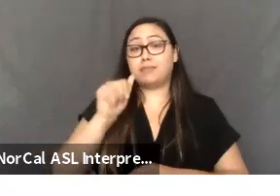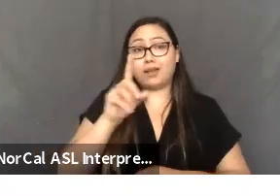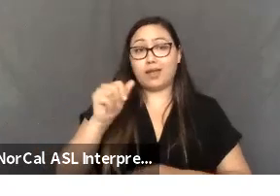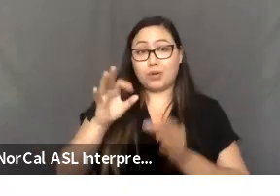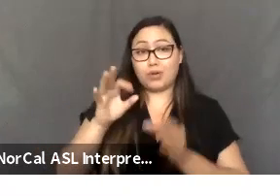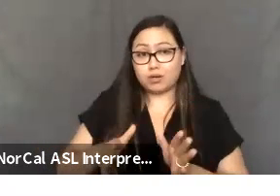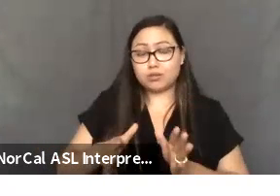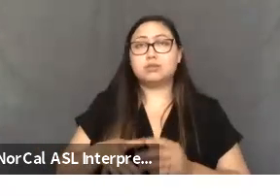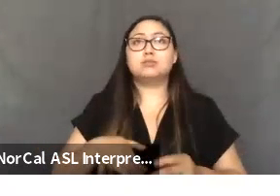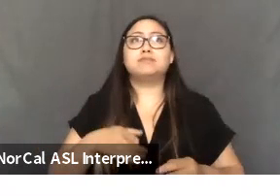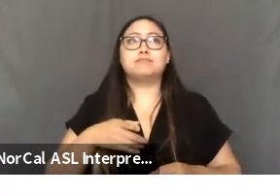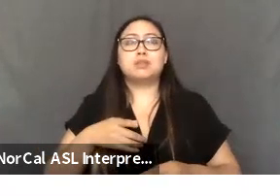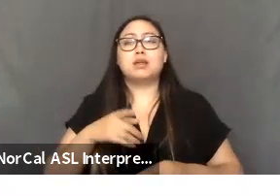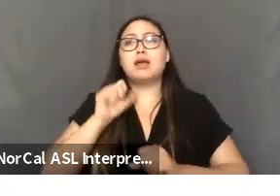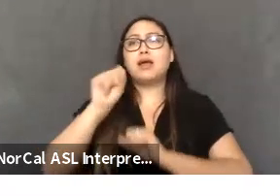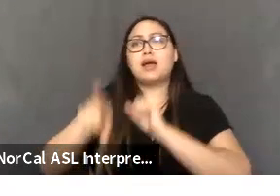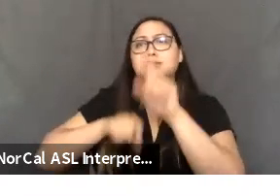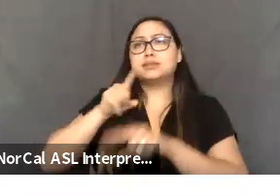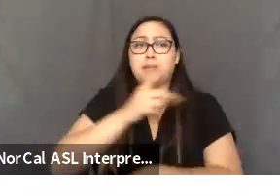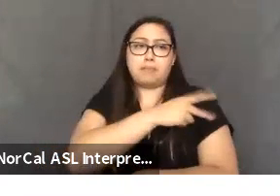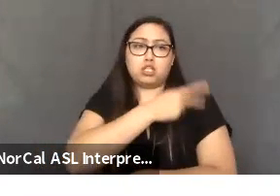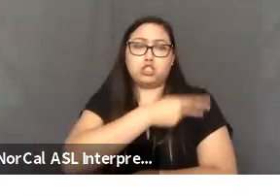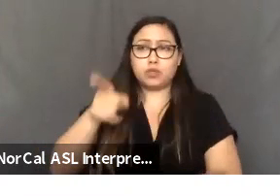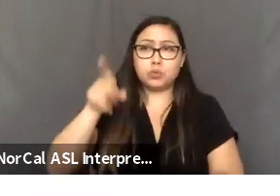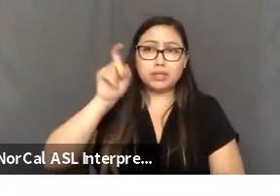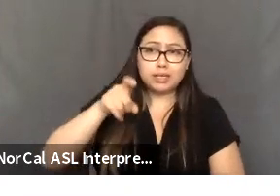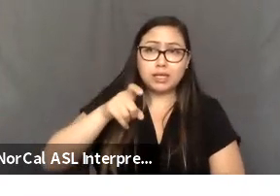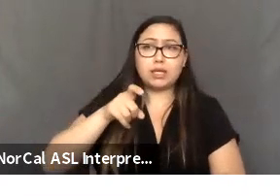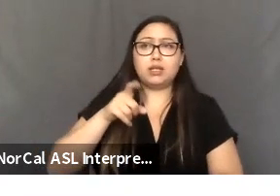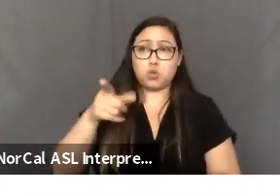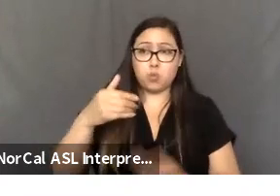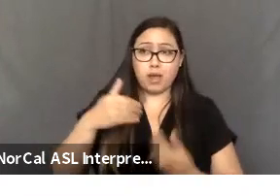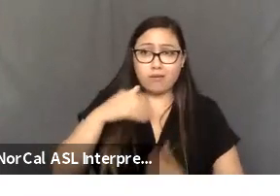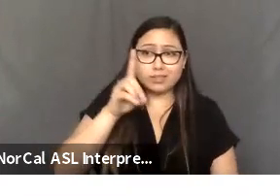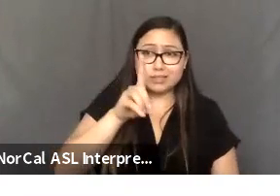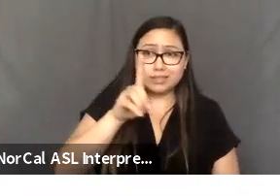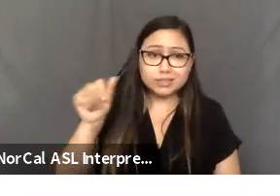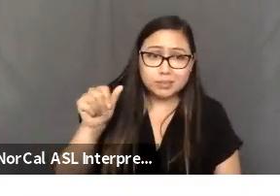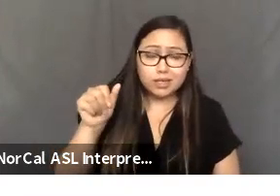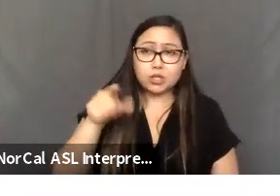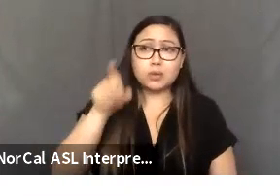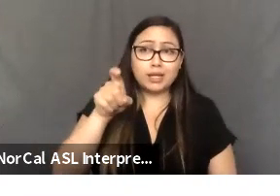as asking every patient if they needed and have a disability, and what those accommodations would be